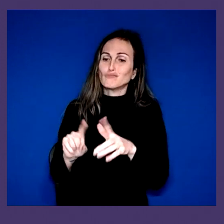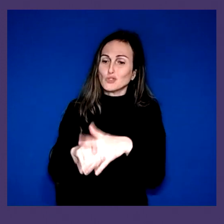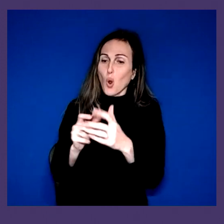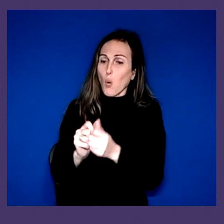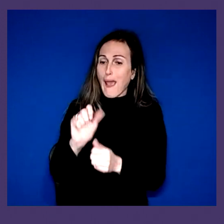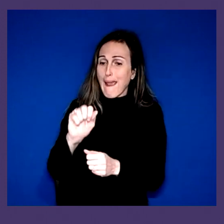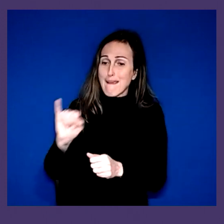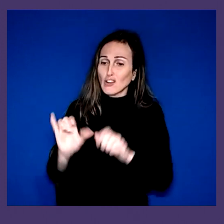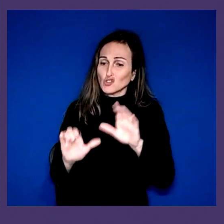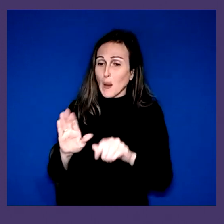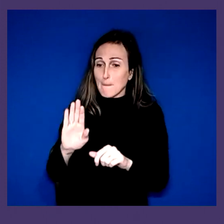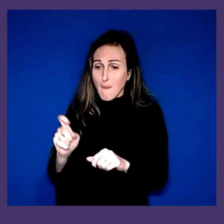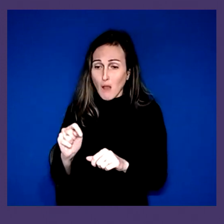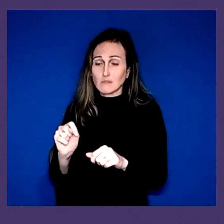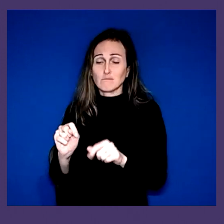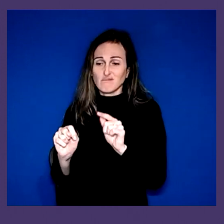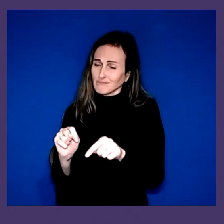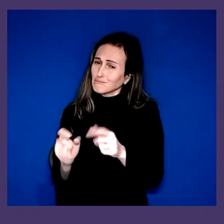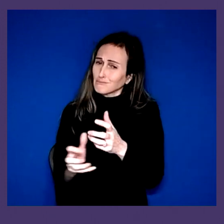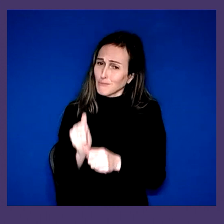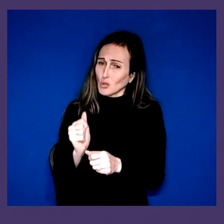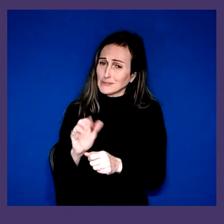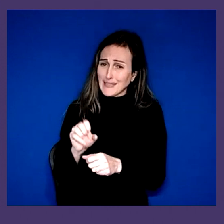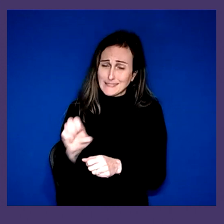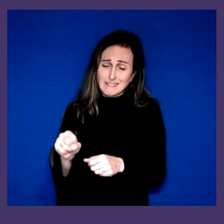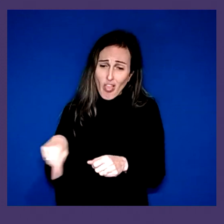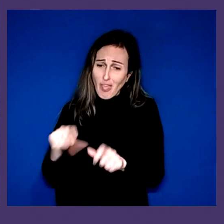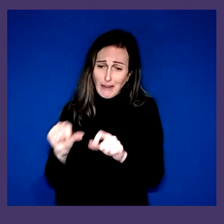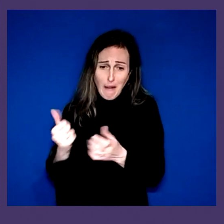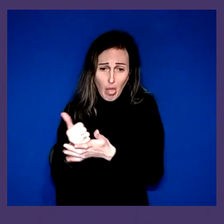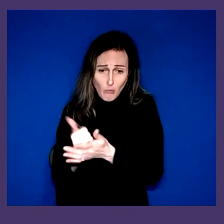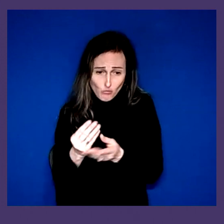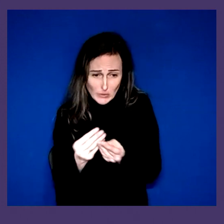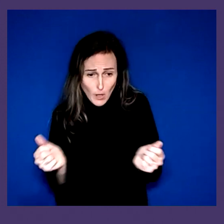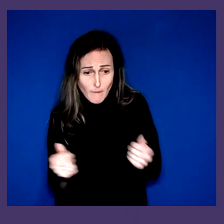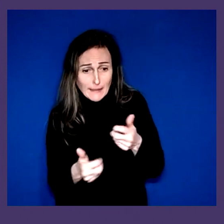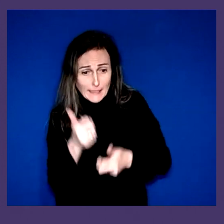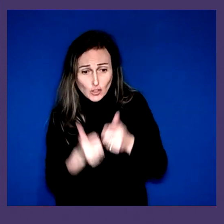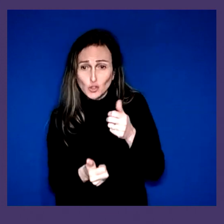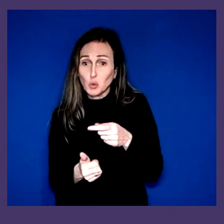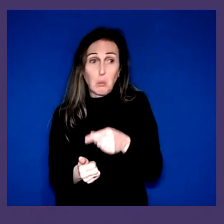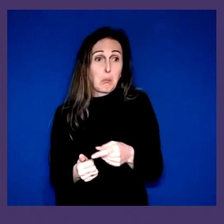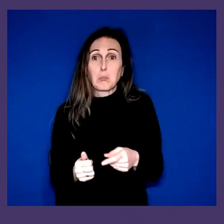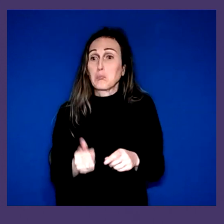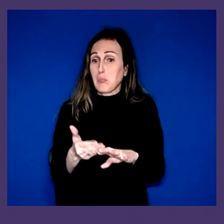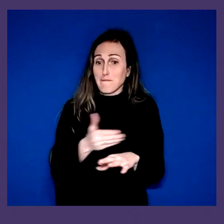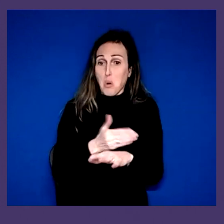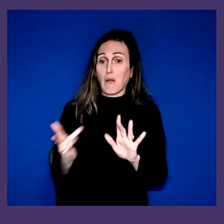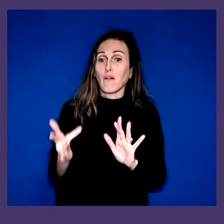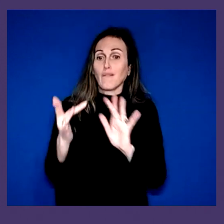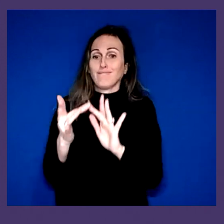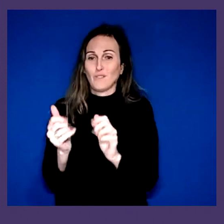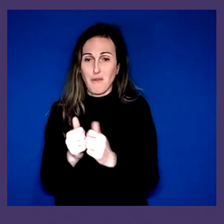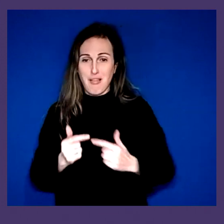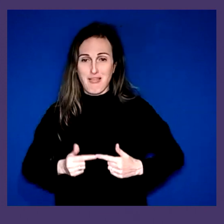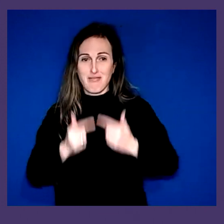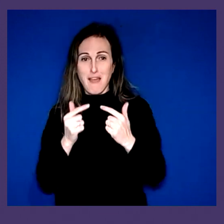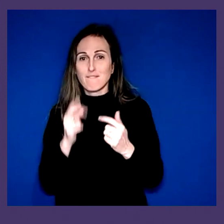help you resolve the issue there without even going through a live human. We're seeing a 90 percent success rate.